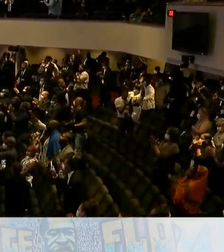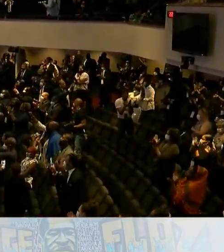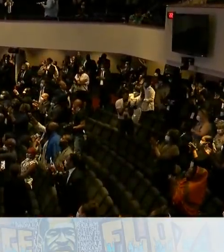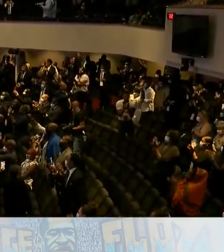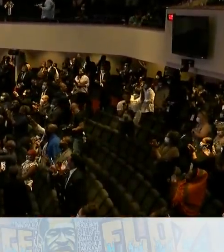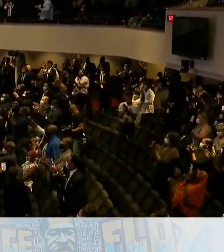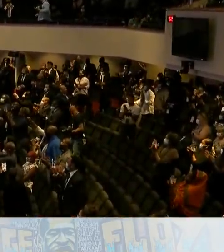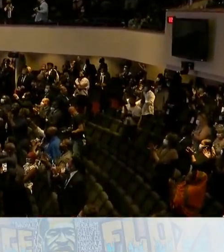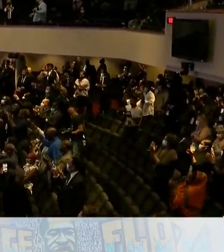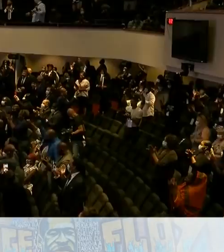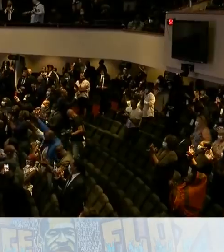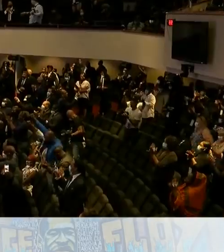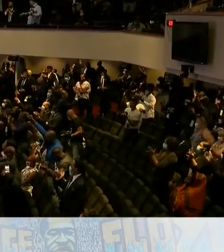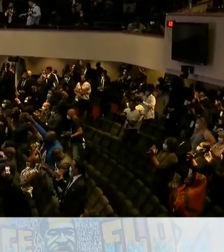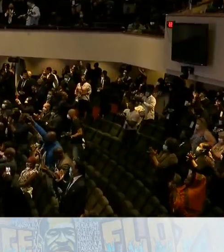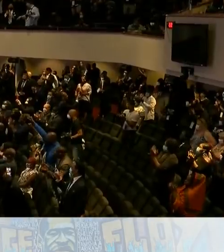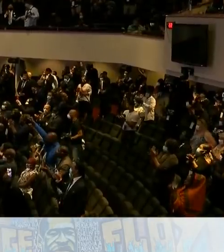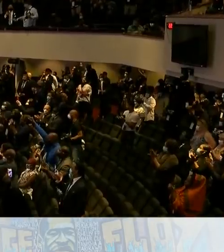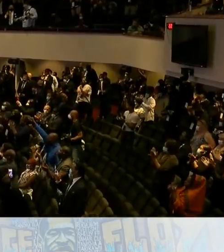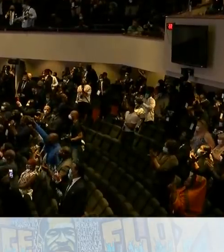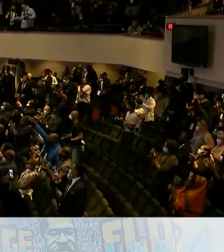GET YOUR KNEE OFF OUR NECKS.